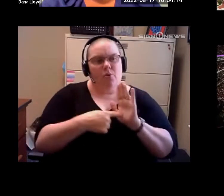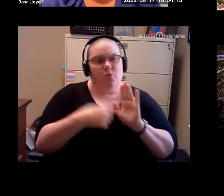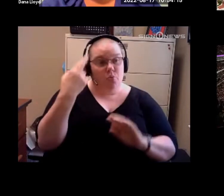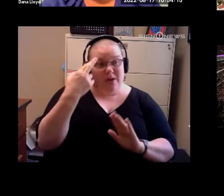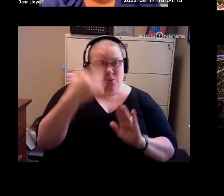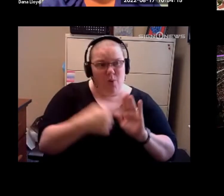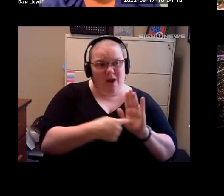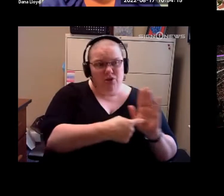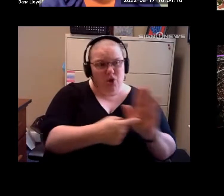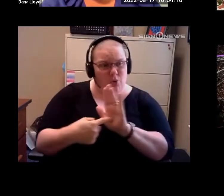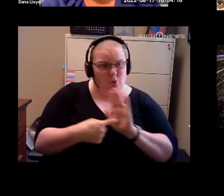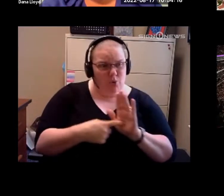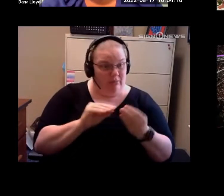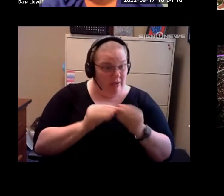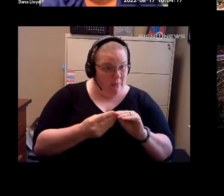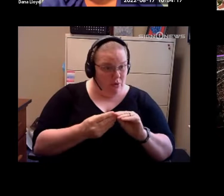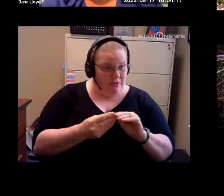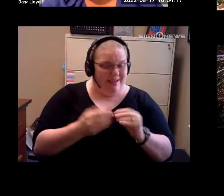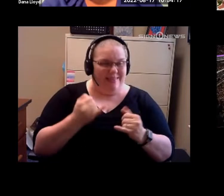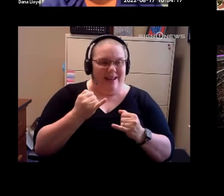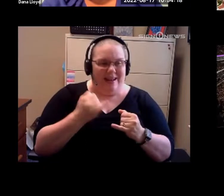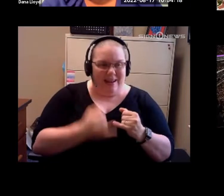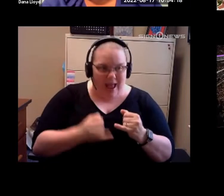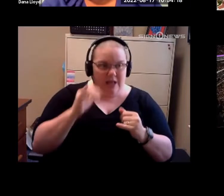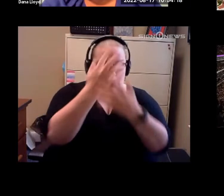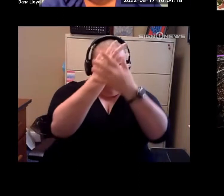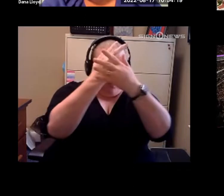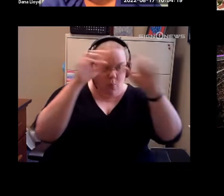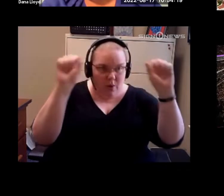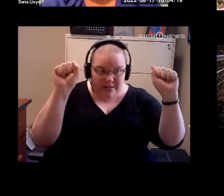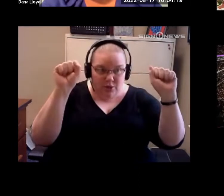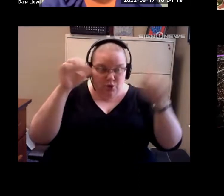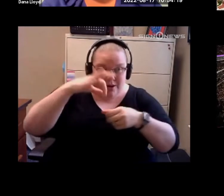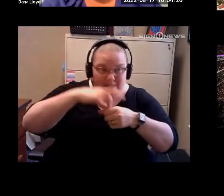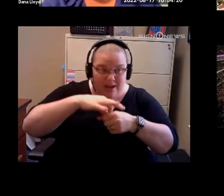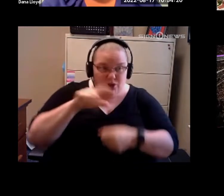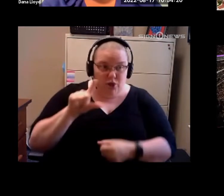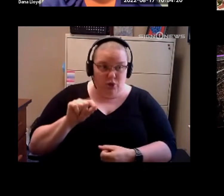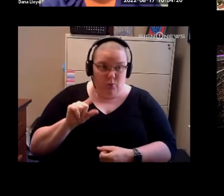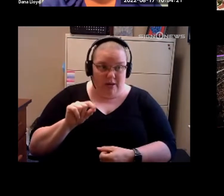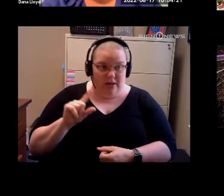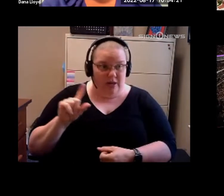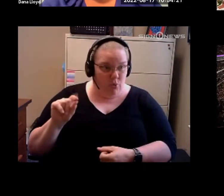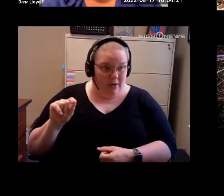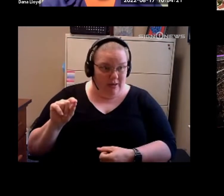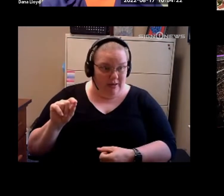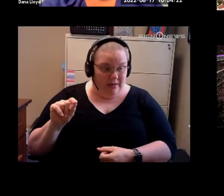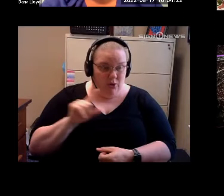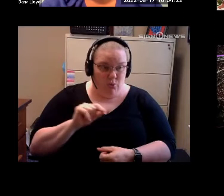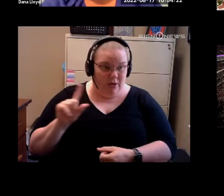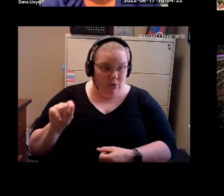is because in the last presidential election in 2020 the the difference of who won the